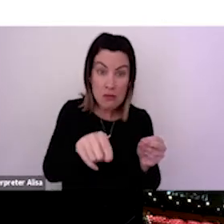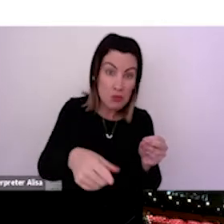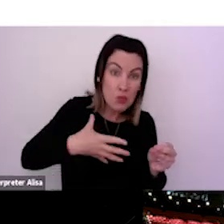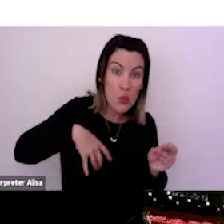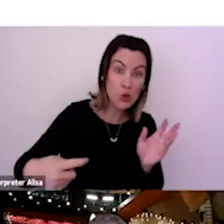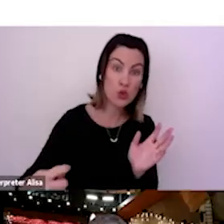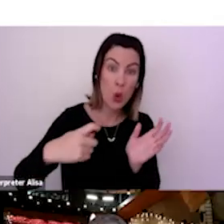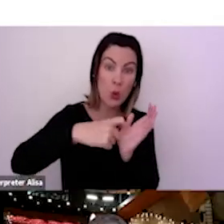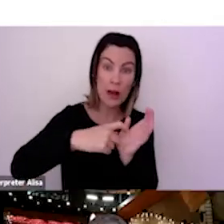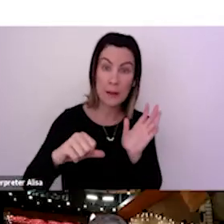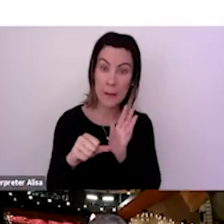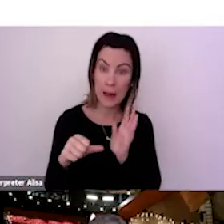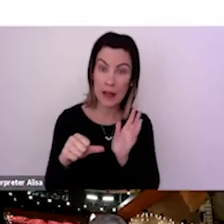at that time as well. It